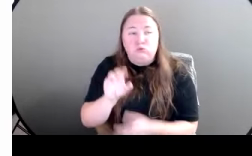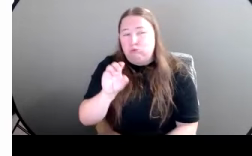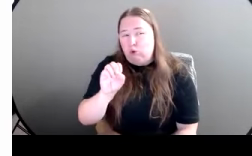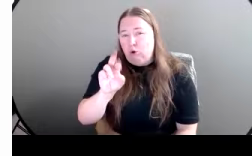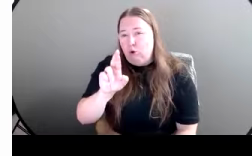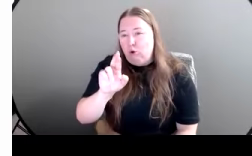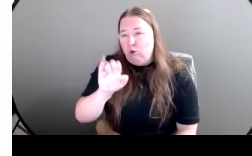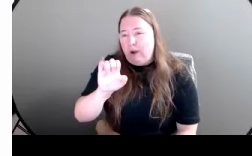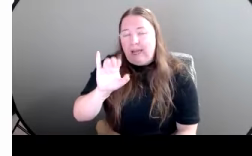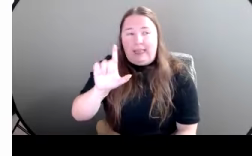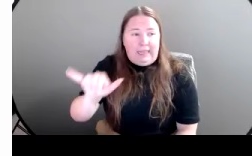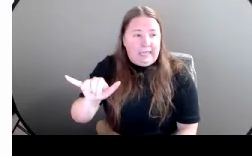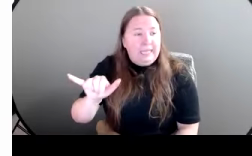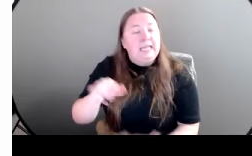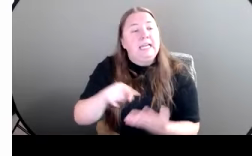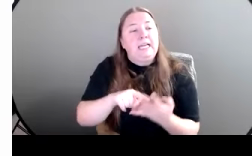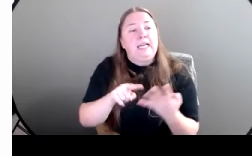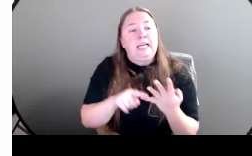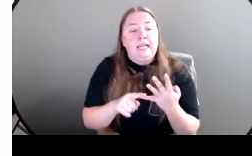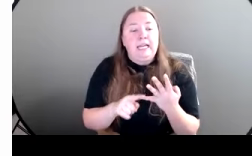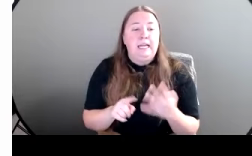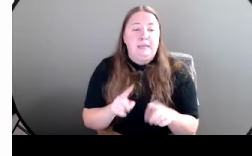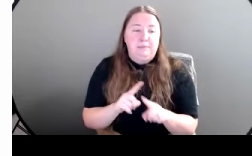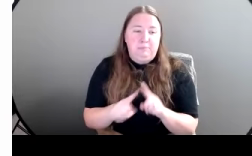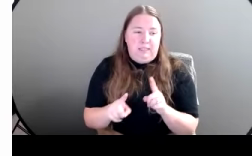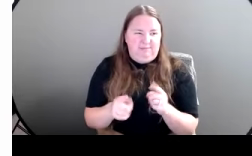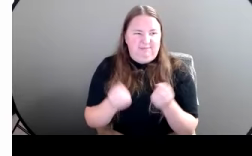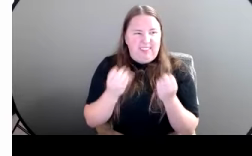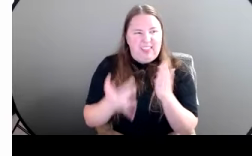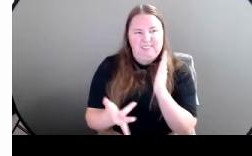But again, a lot of, tech heavy, programing